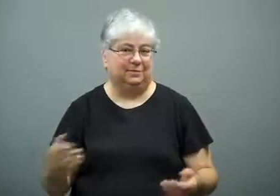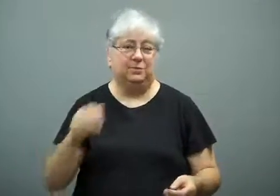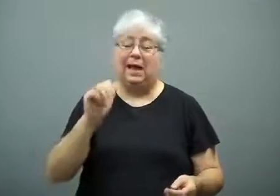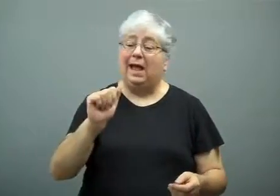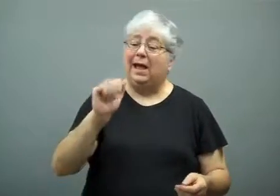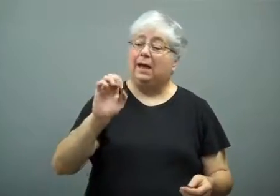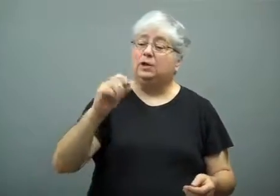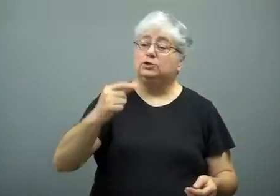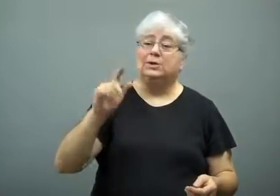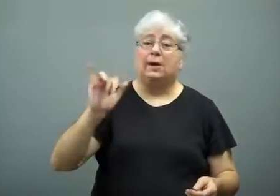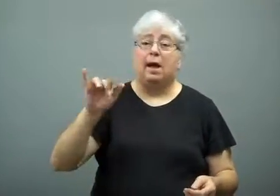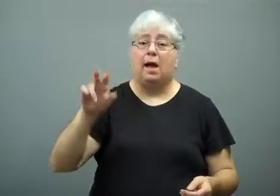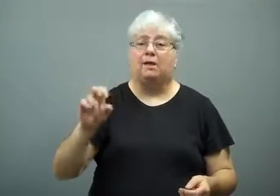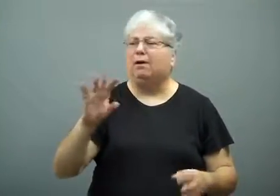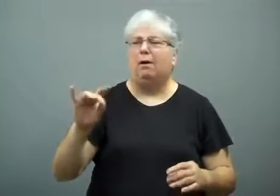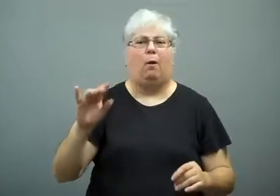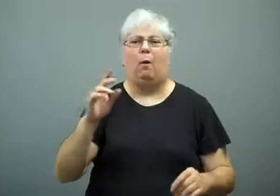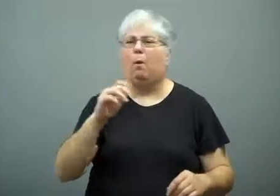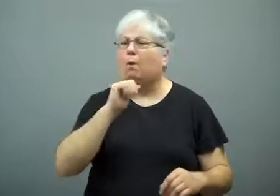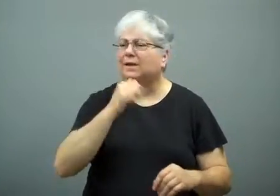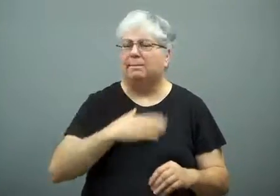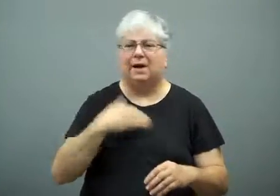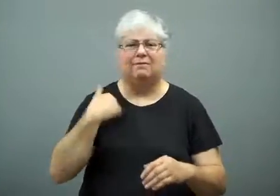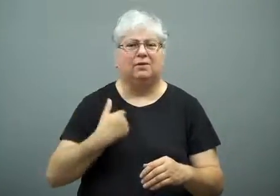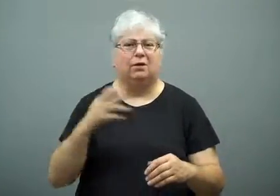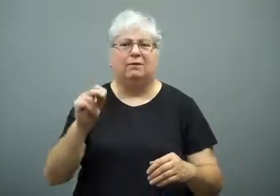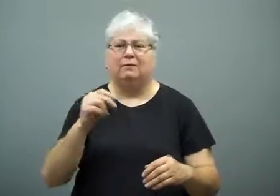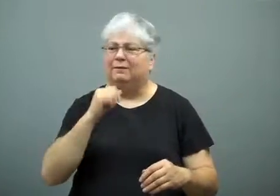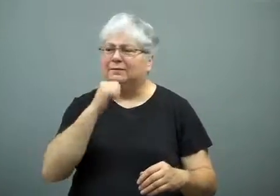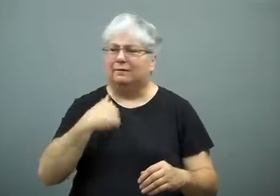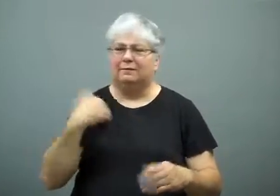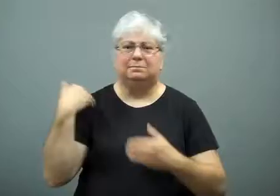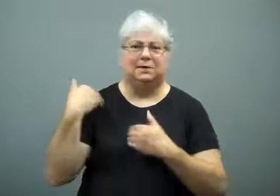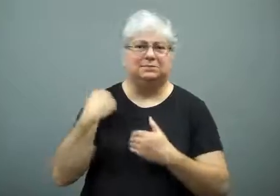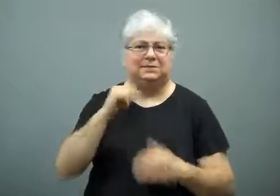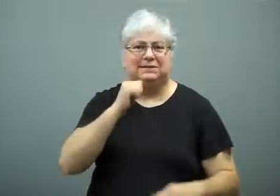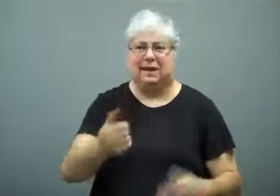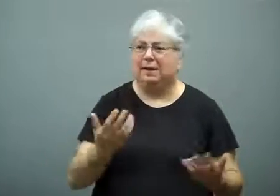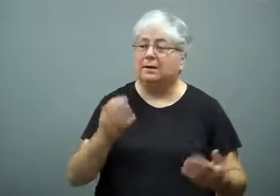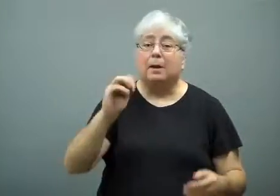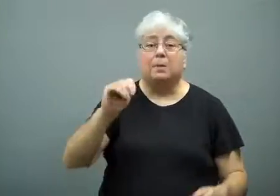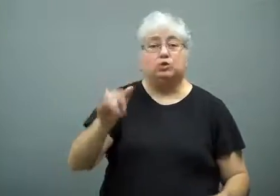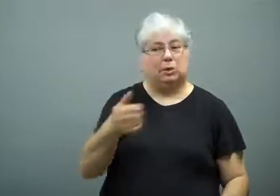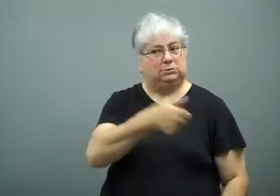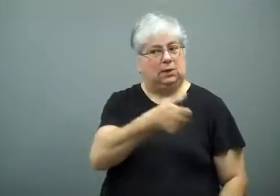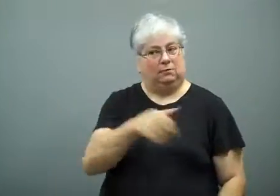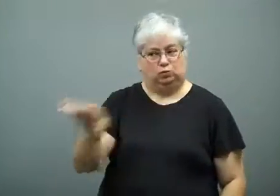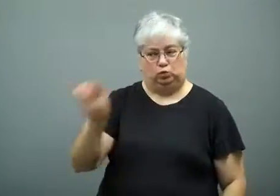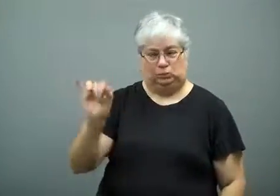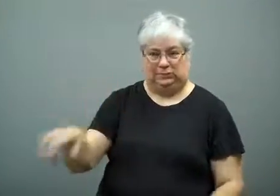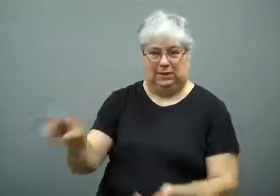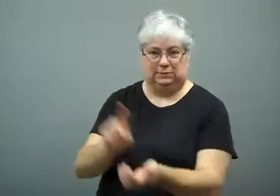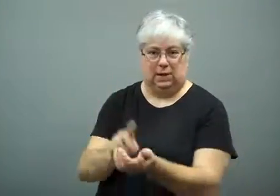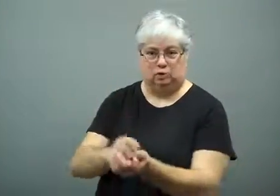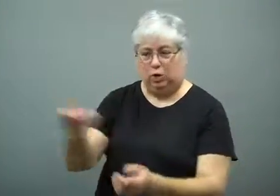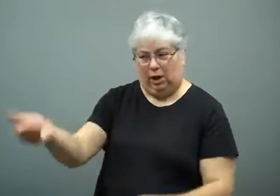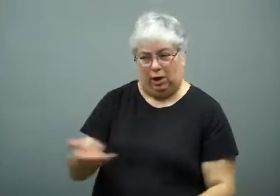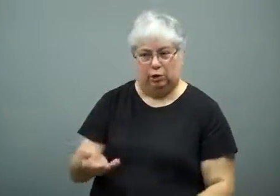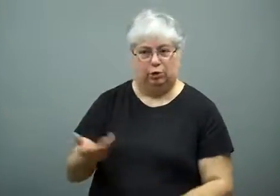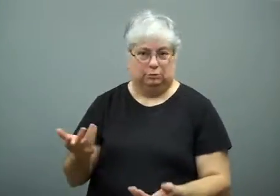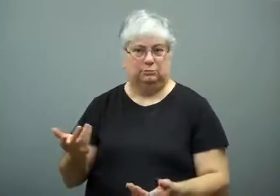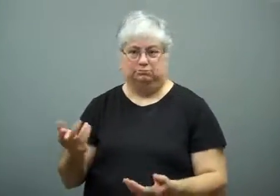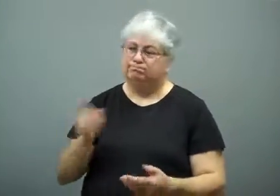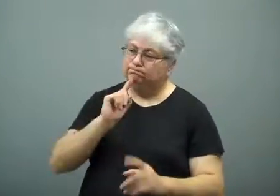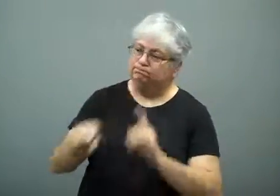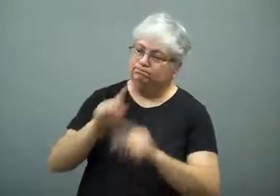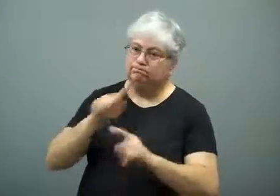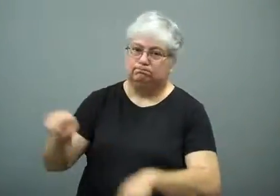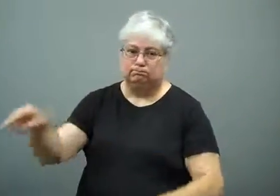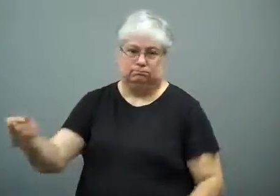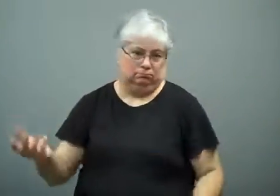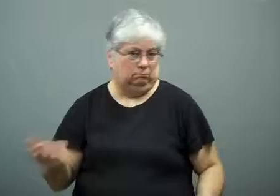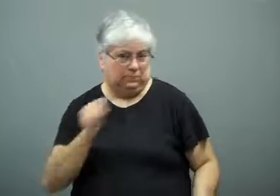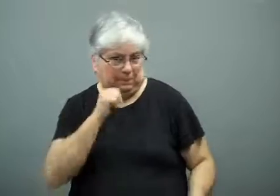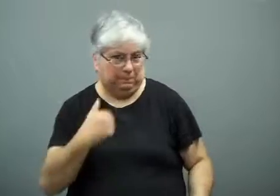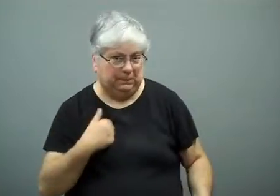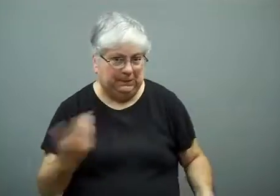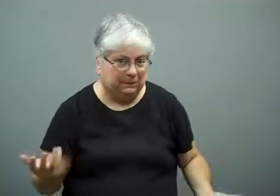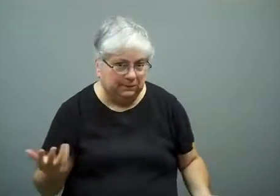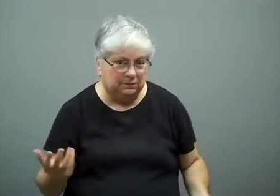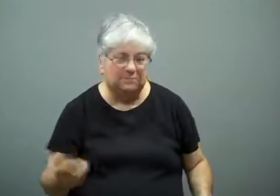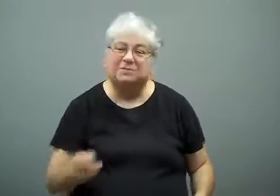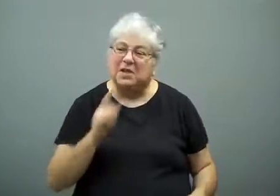AEG Live denies responsibility.